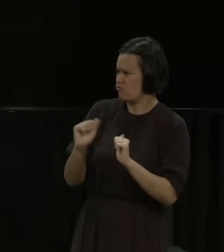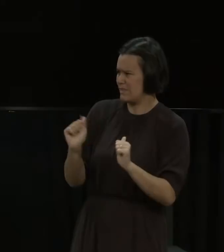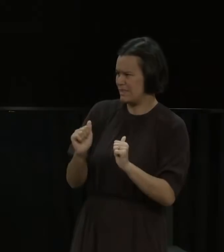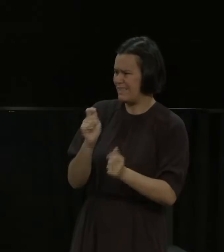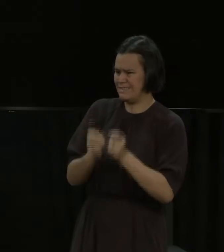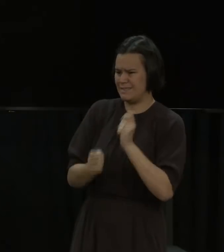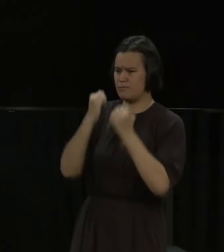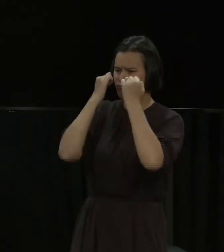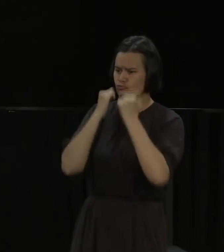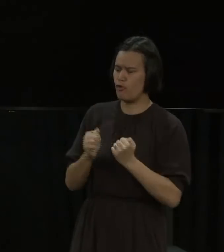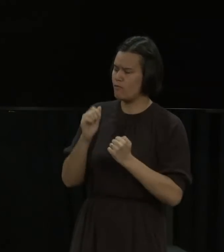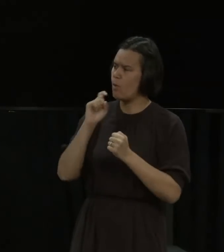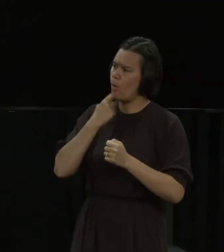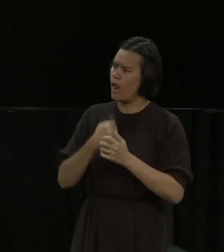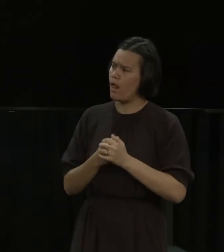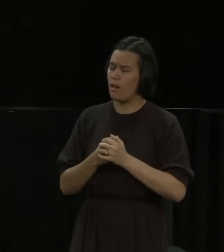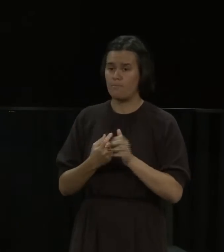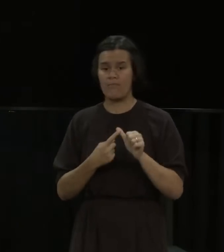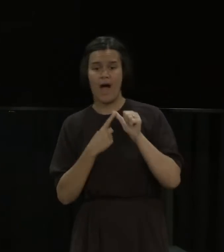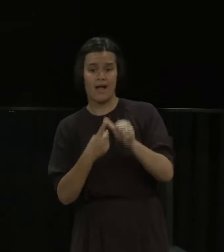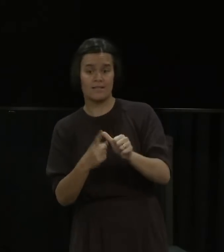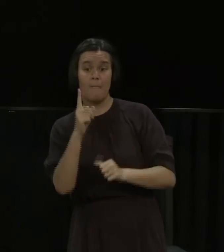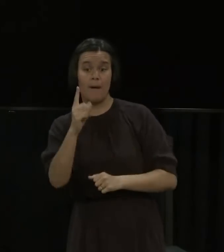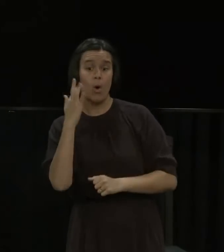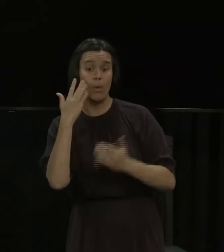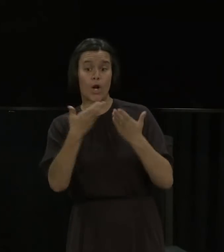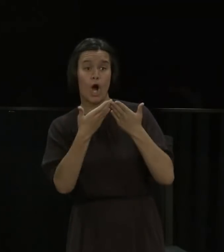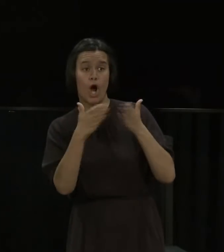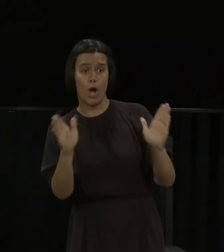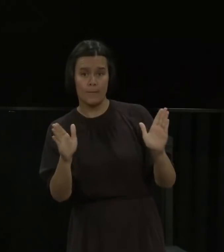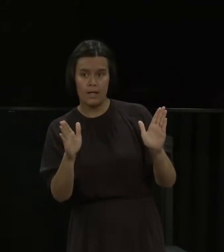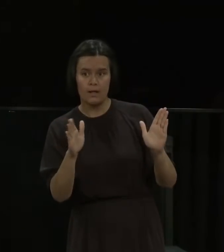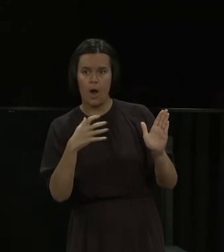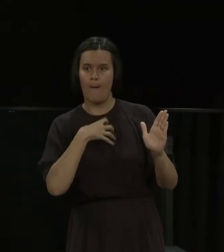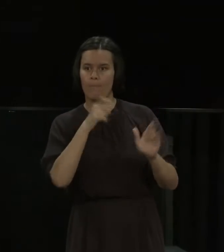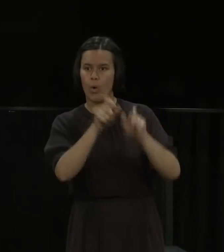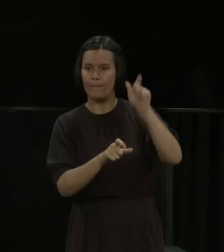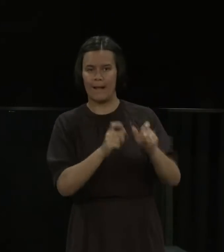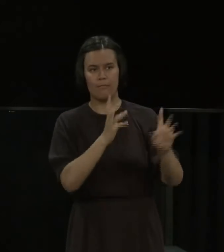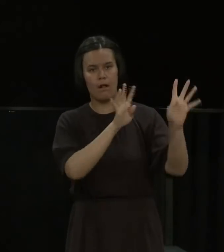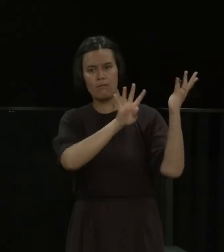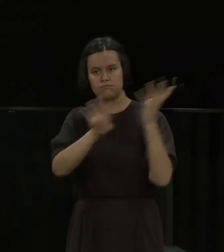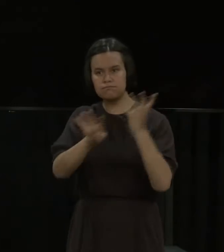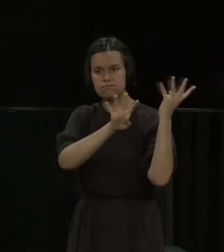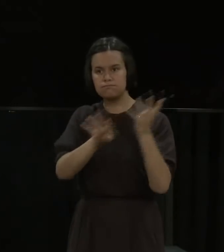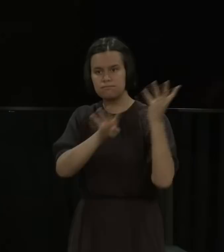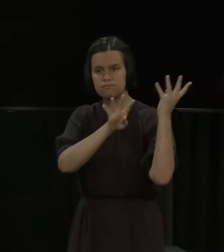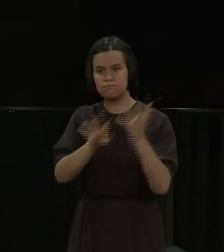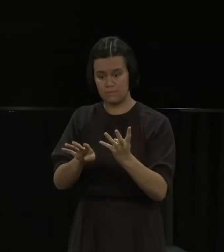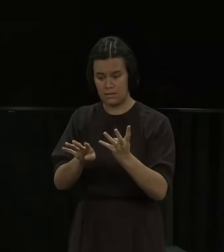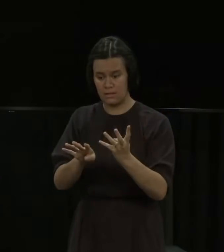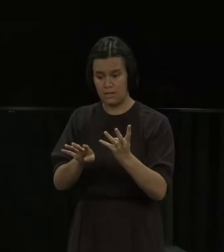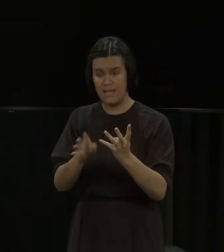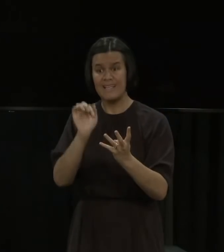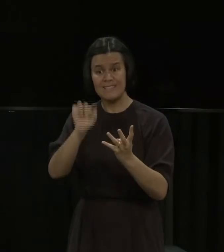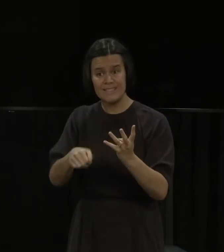potentially see X potential growth in cases. exponential growth in cases. As we do this there will be